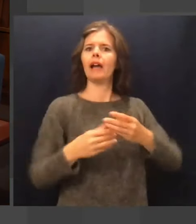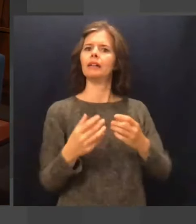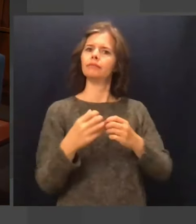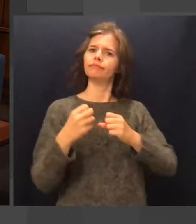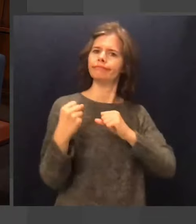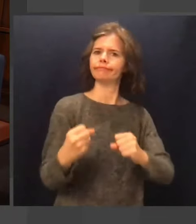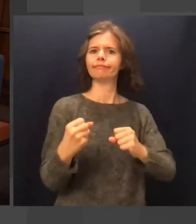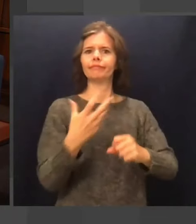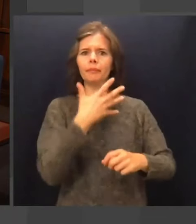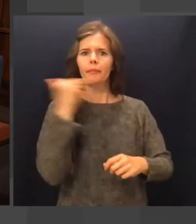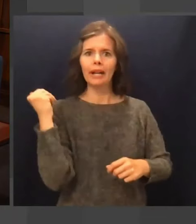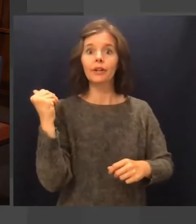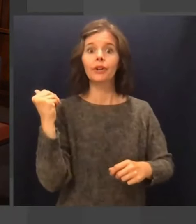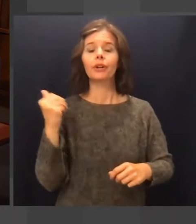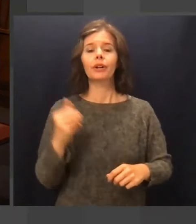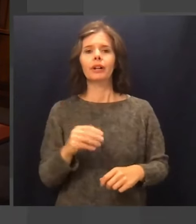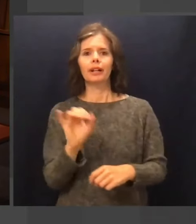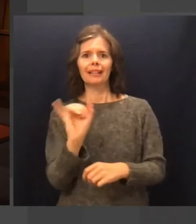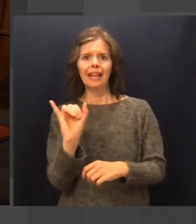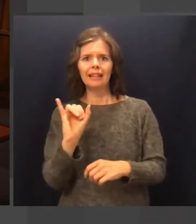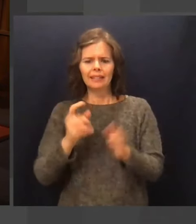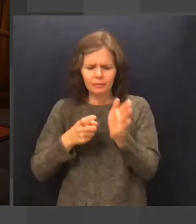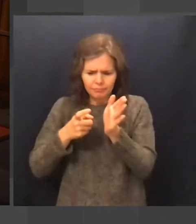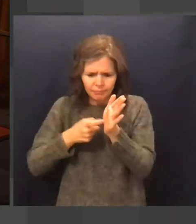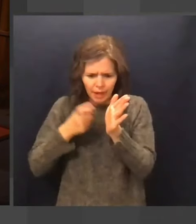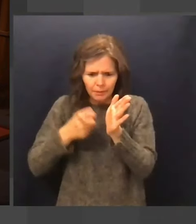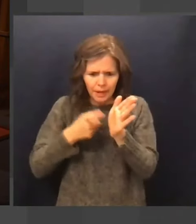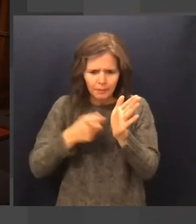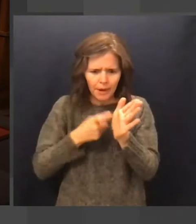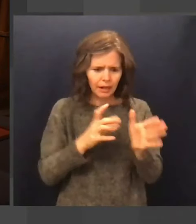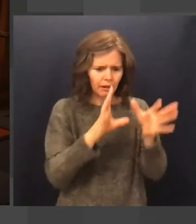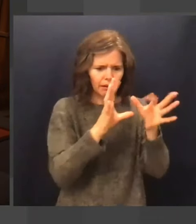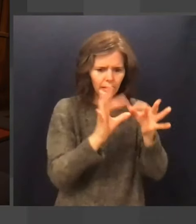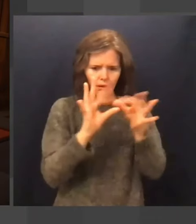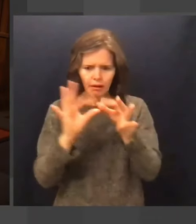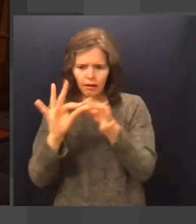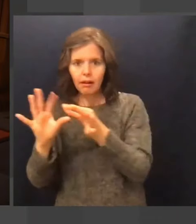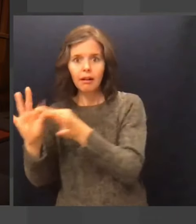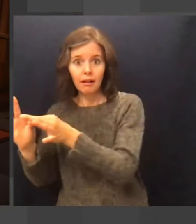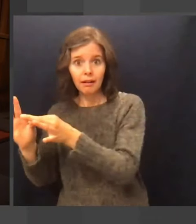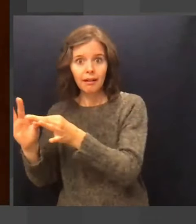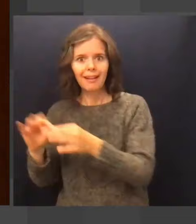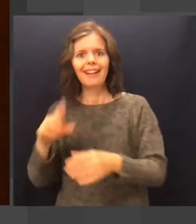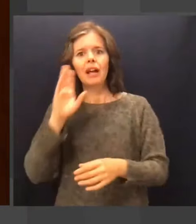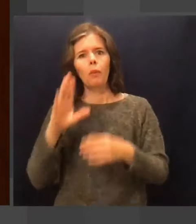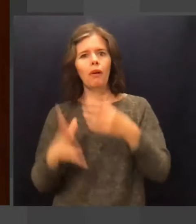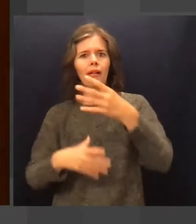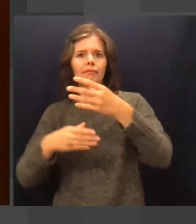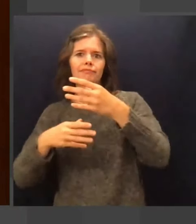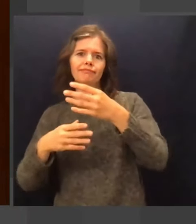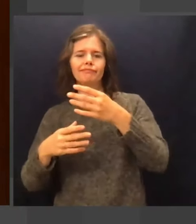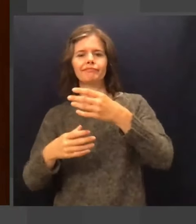IT ADDS SO MUCH TO MINING. IT'S LIKE FOLLOWING A TRACE AND